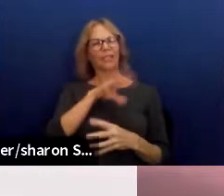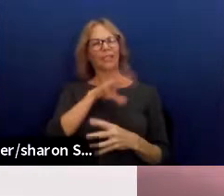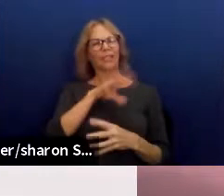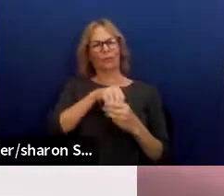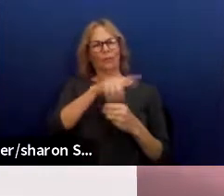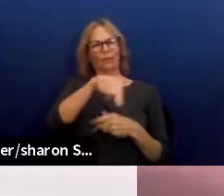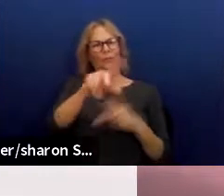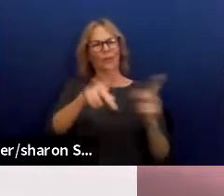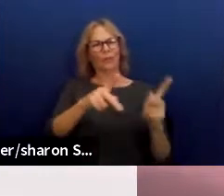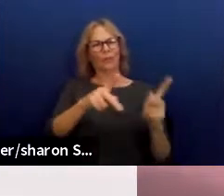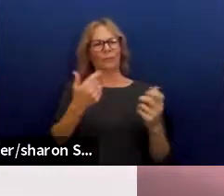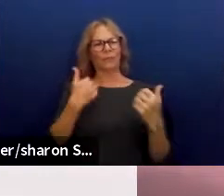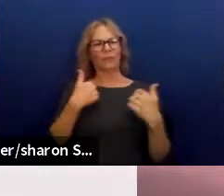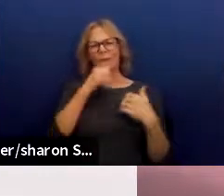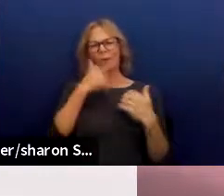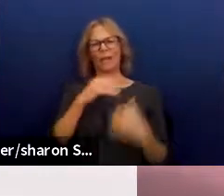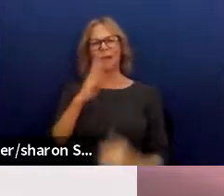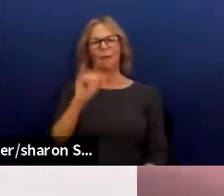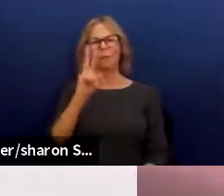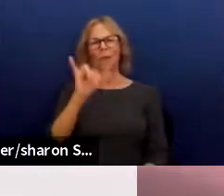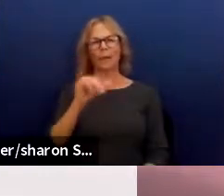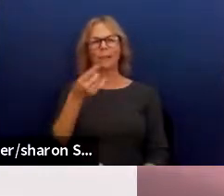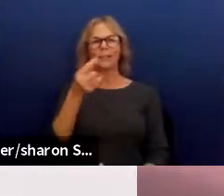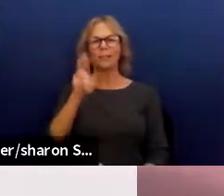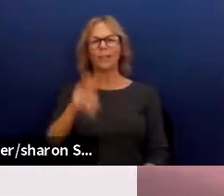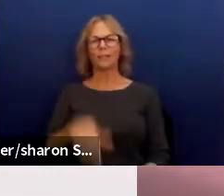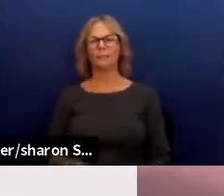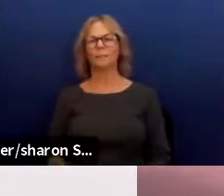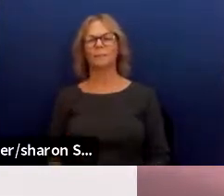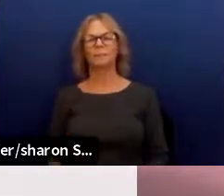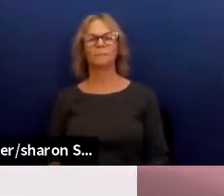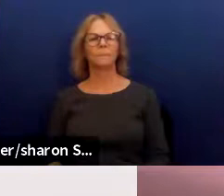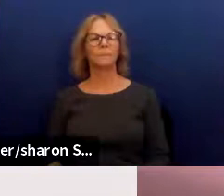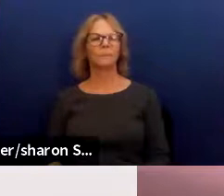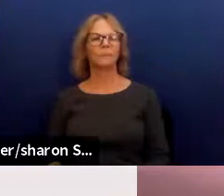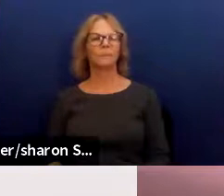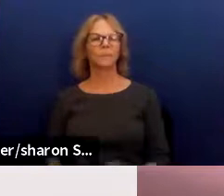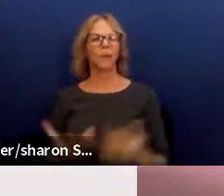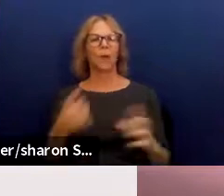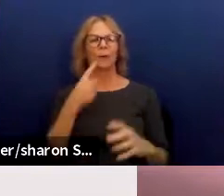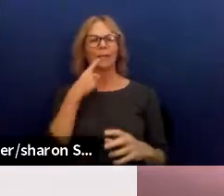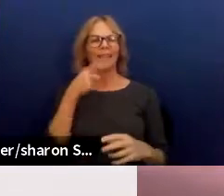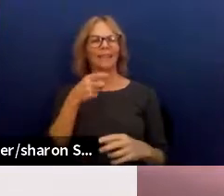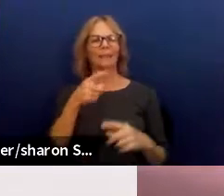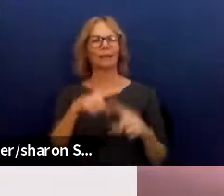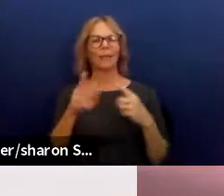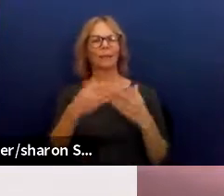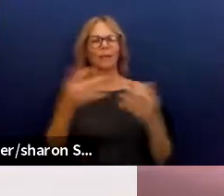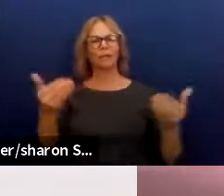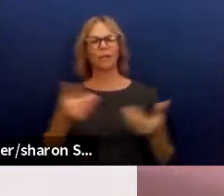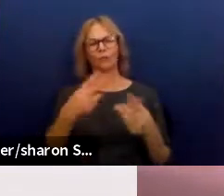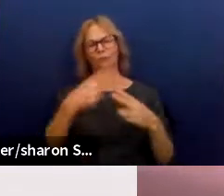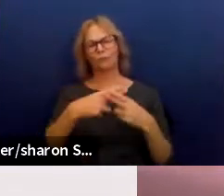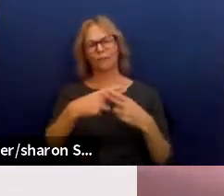have a binary gender. And whenever you, I already said this earlier, but yeah, whenever you do, introduce your name to people, make